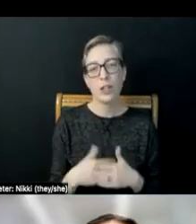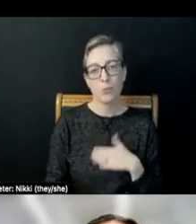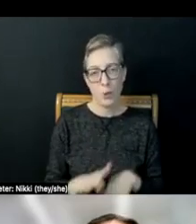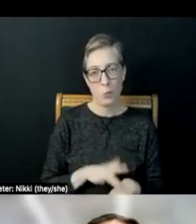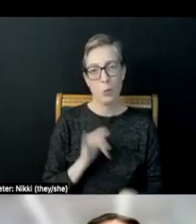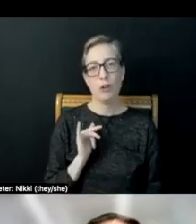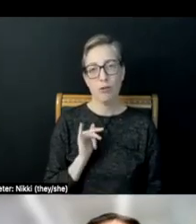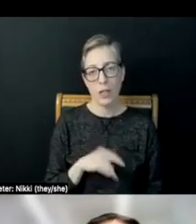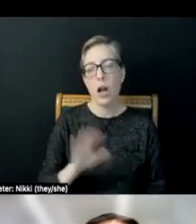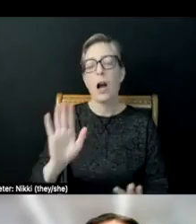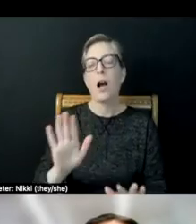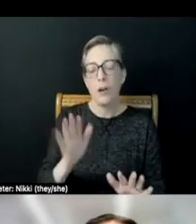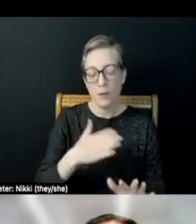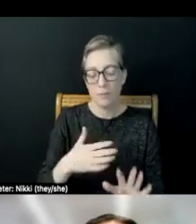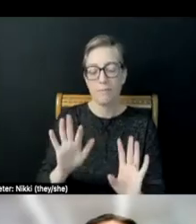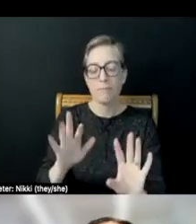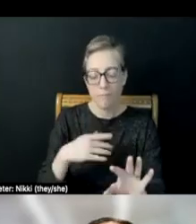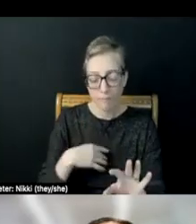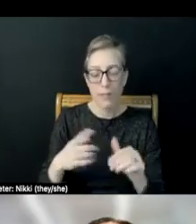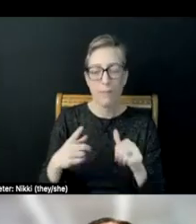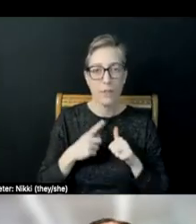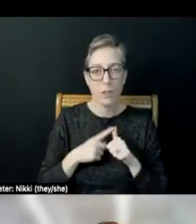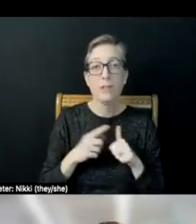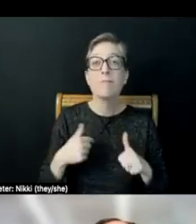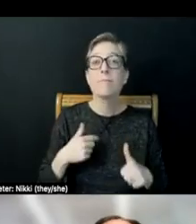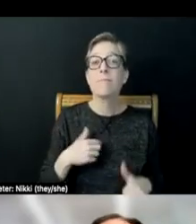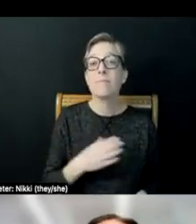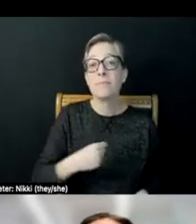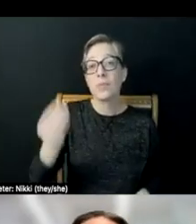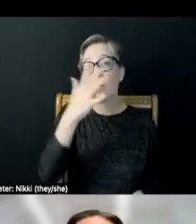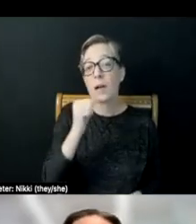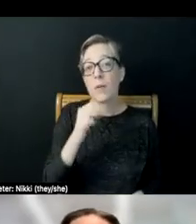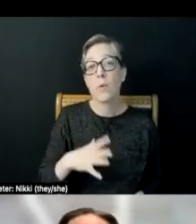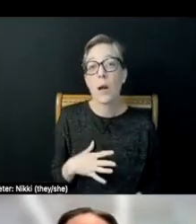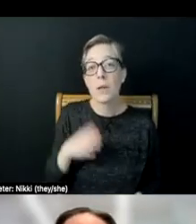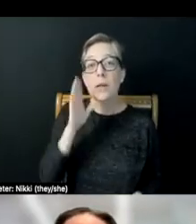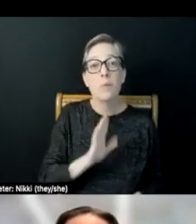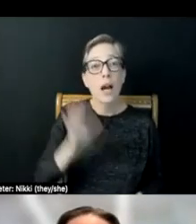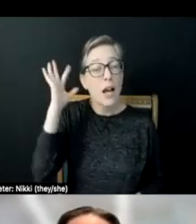I'm a white woman with brown hair and brown eyes, wearing a green and white top.